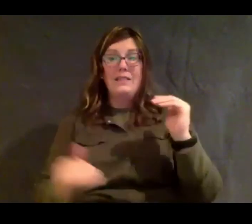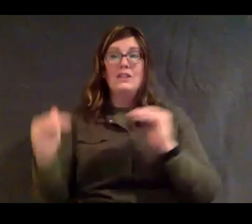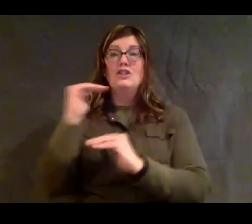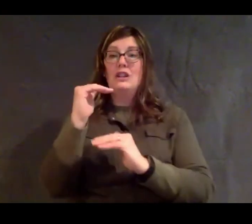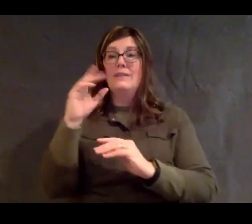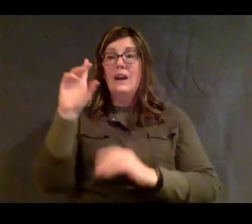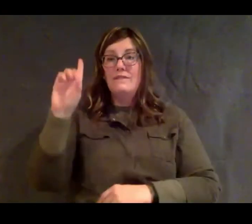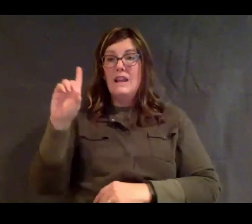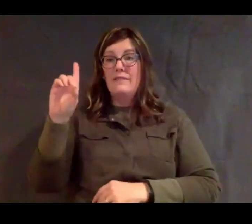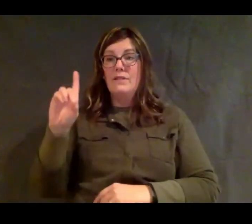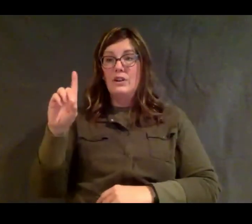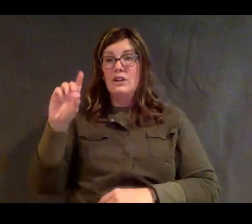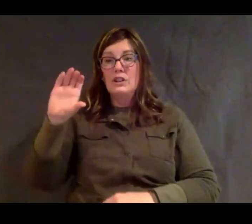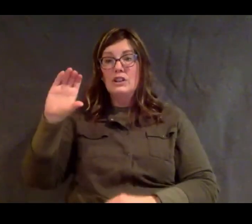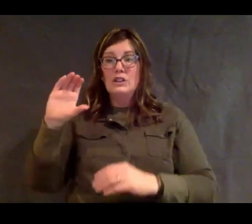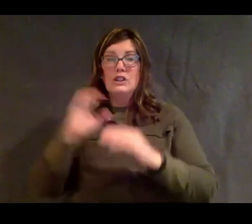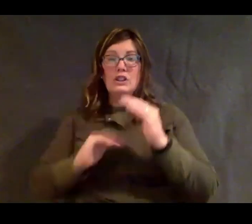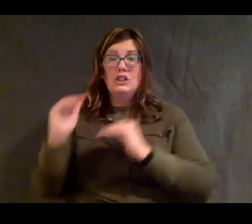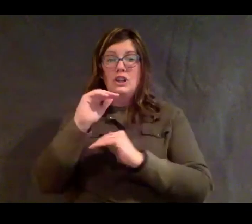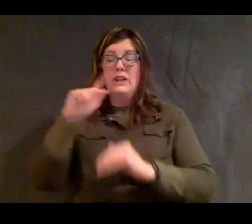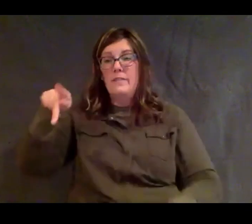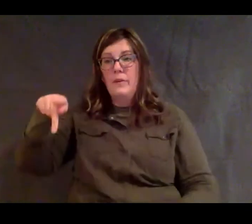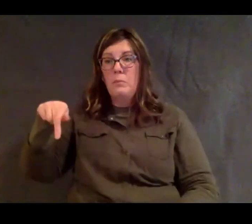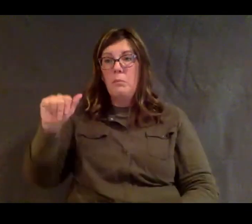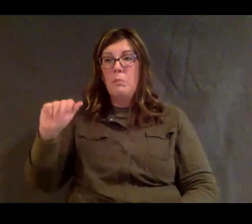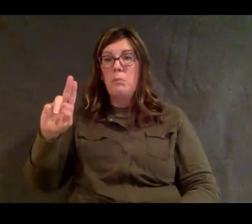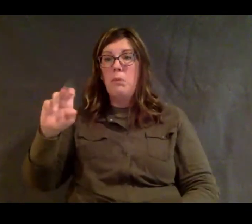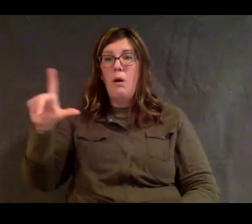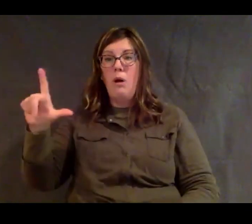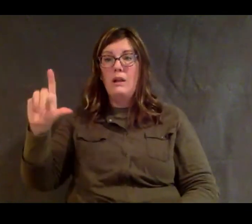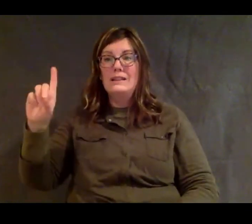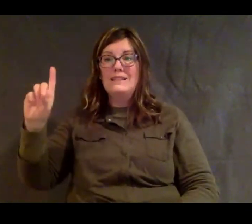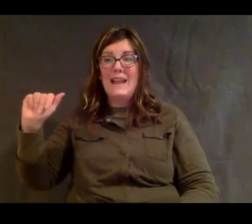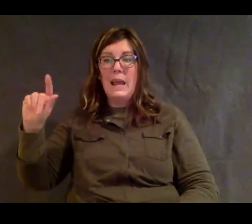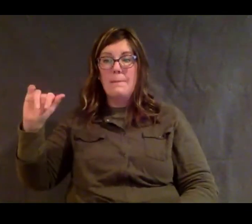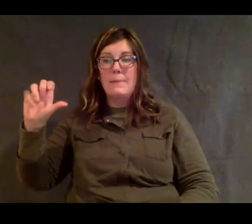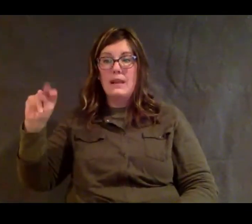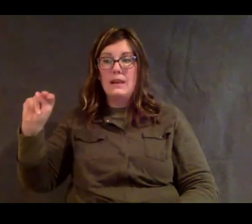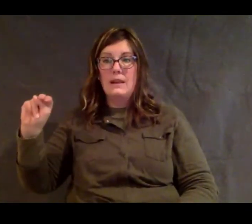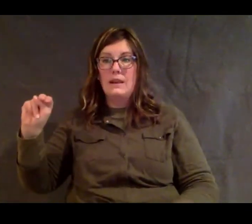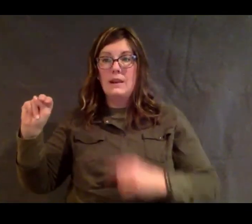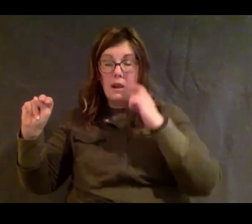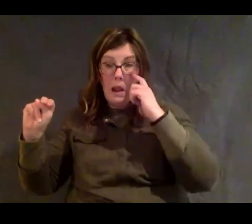um and finally i just want to mention one more thing which is make sure that we include our